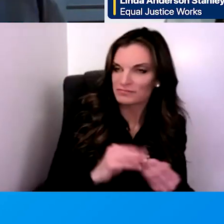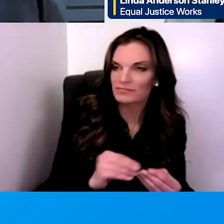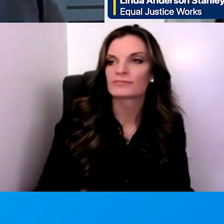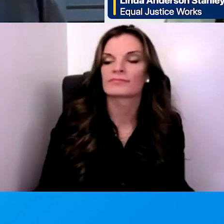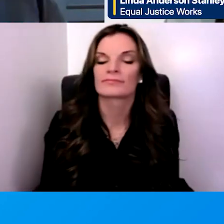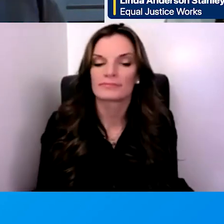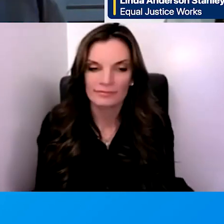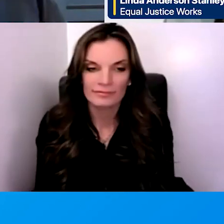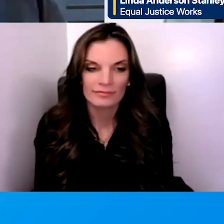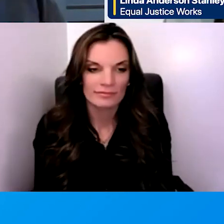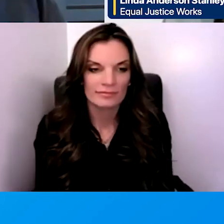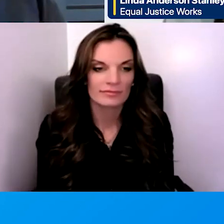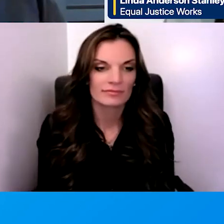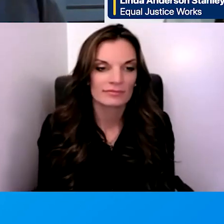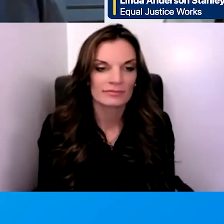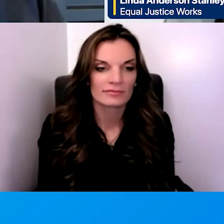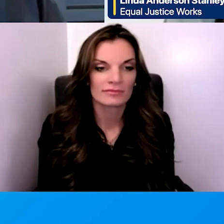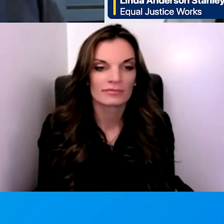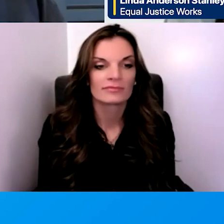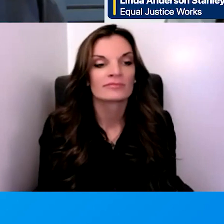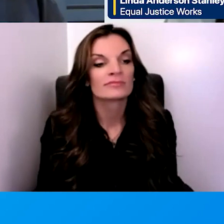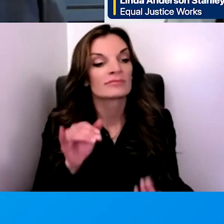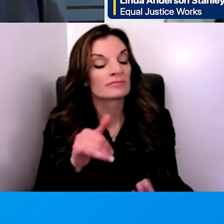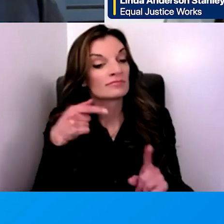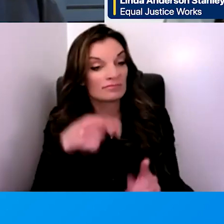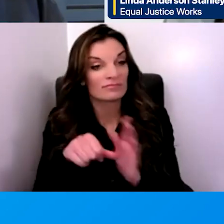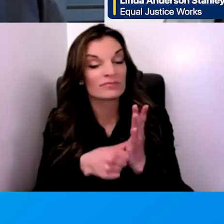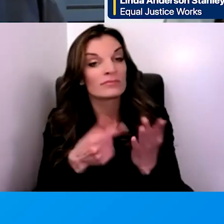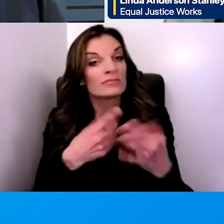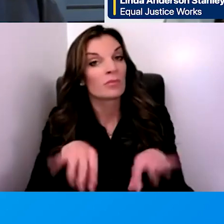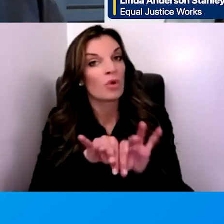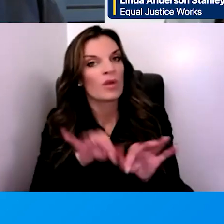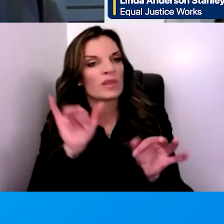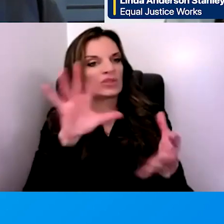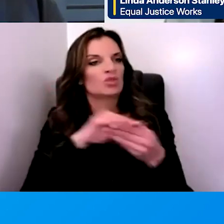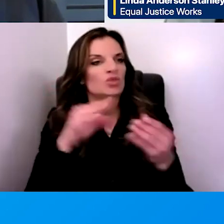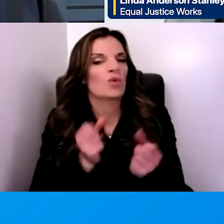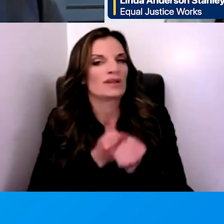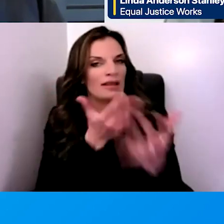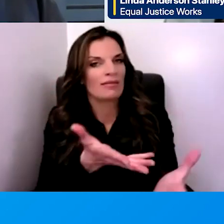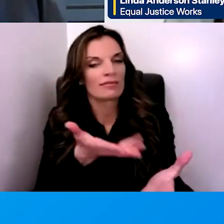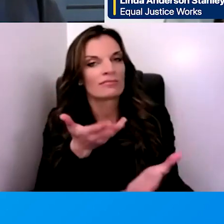For us story telling pieces worked. We -- I remember recording the testimony of Marion.